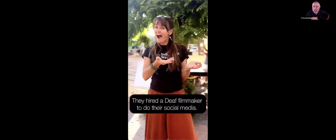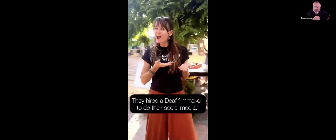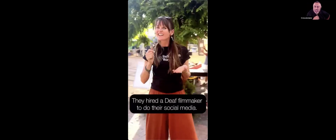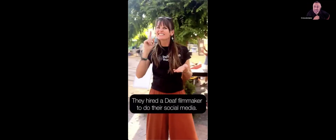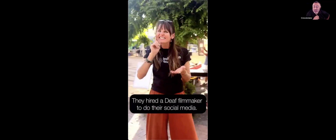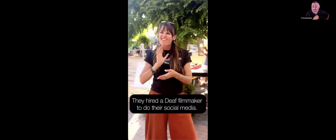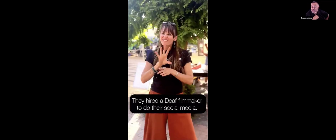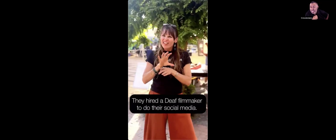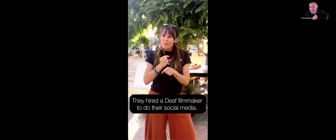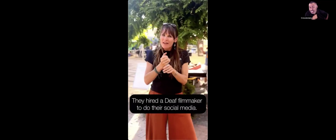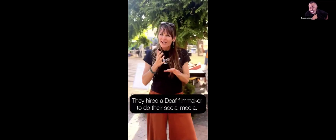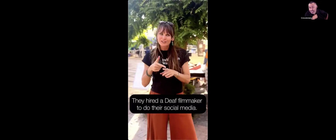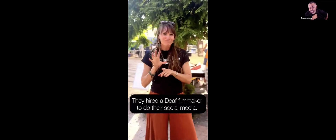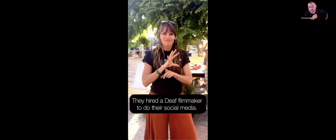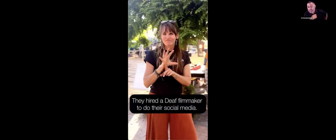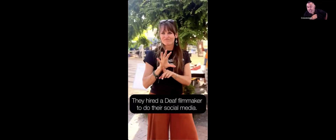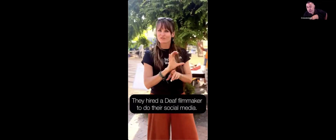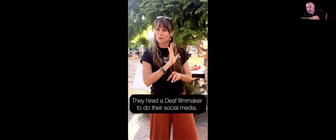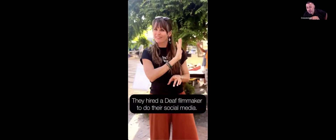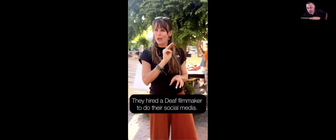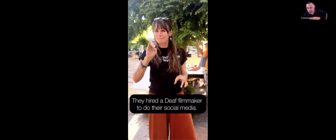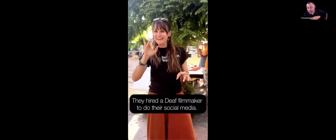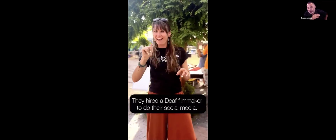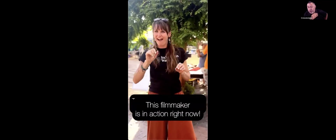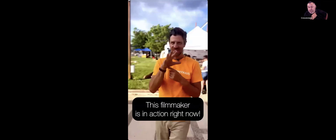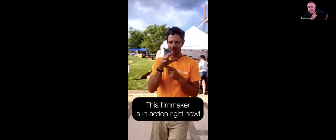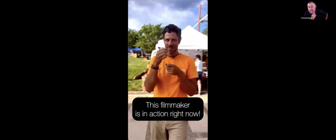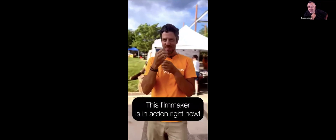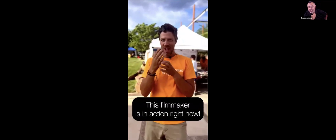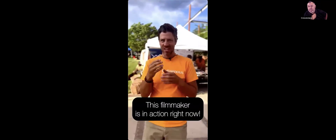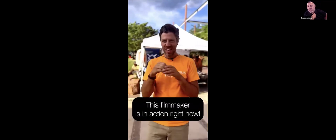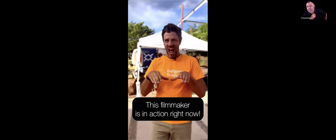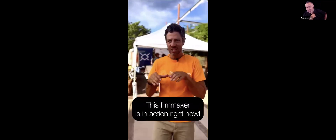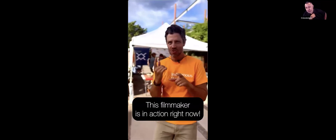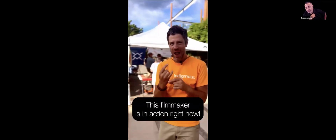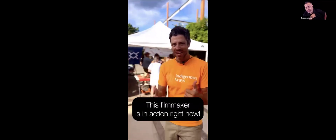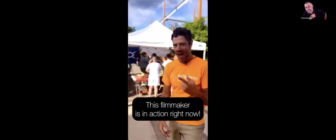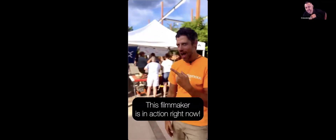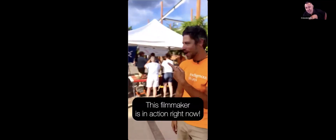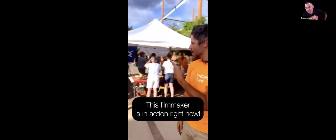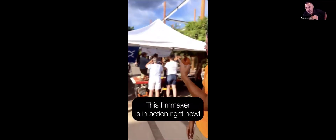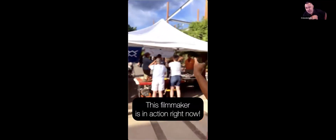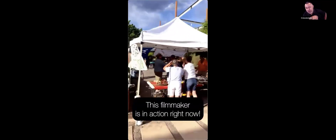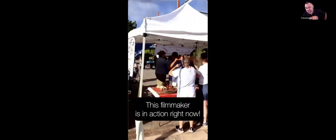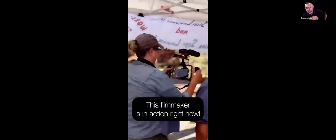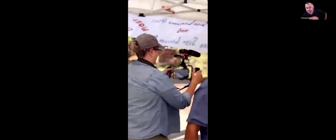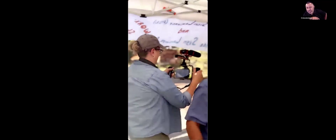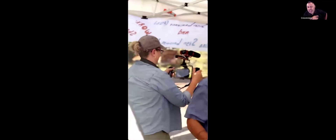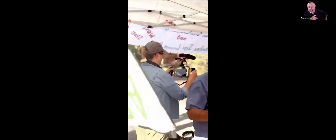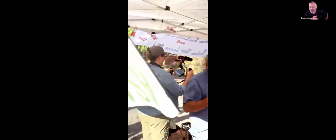The gentleman says they even have an ADA. Accessible ramp for the stage. The other person says they hired a deaf filmmaker.